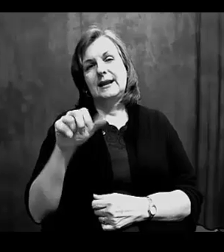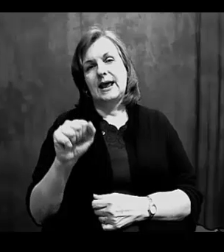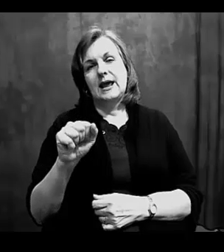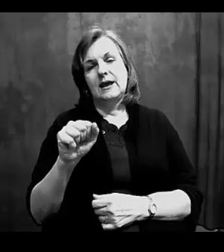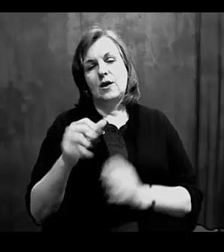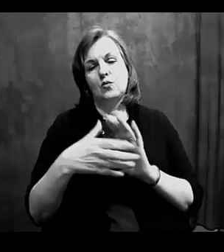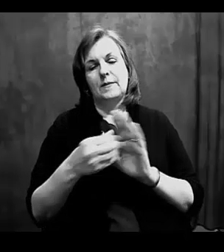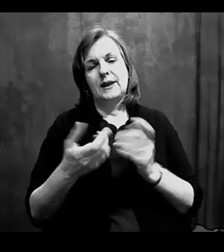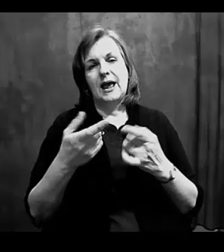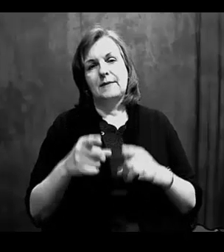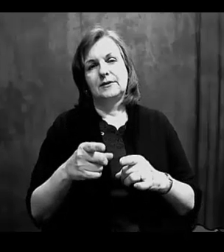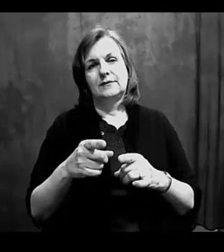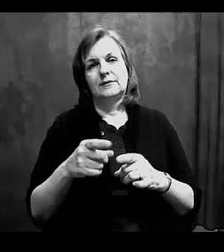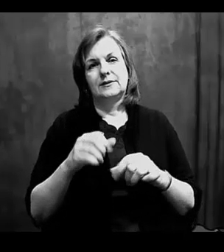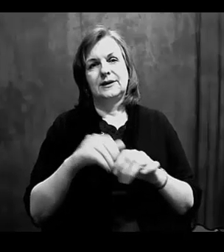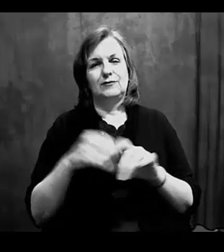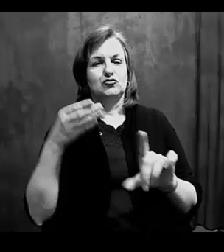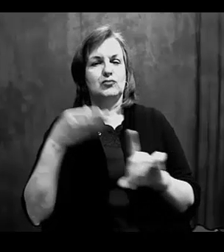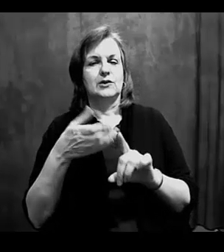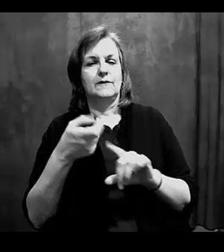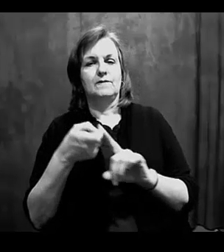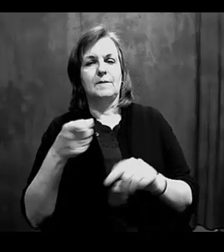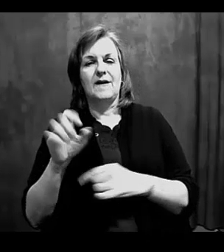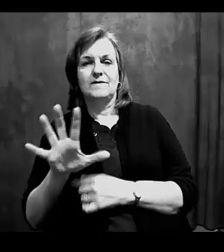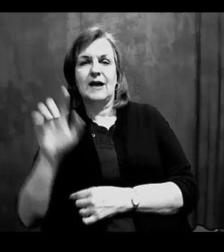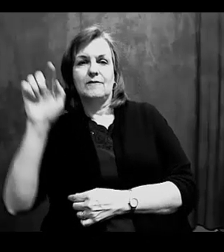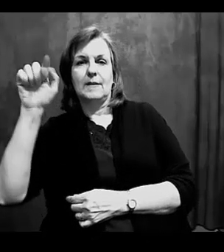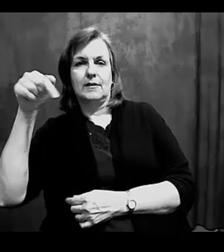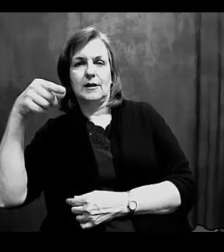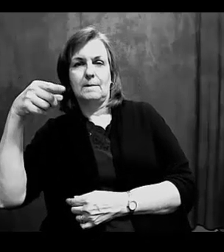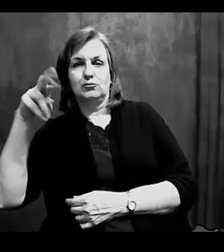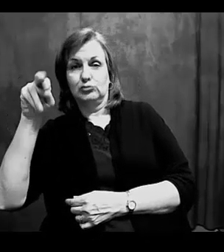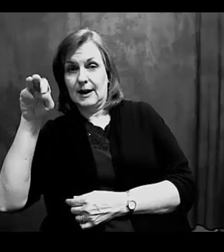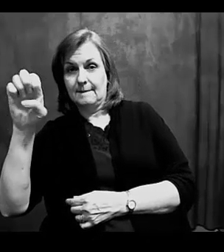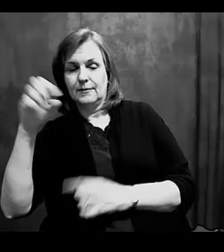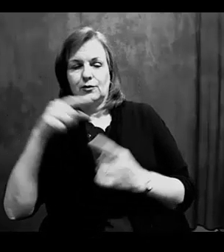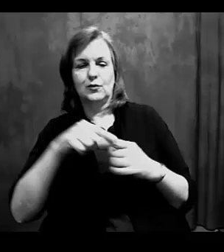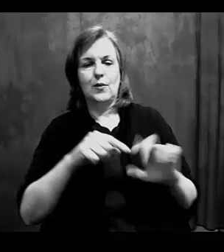we look at DNA replication ocurring in what we call the 5' (5 prime) to 3' (3 prime) direction